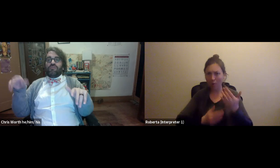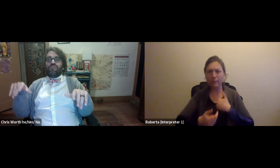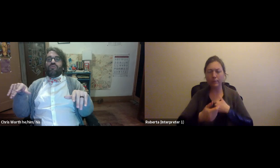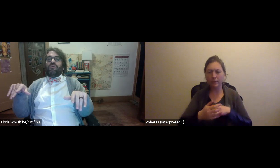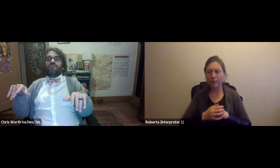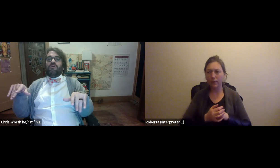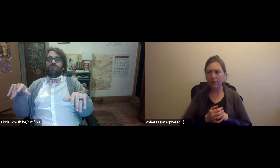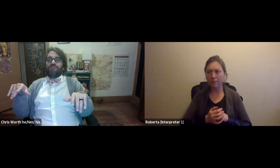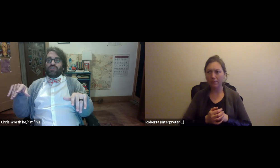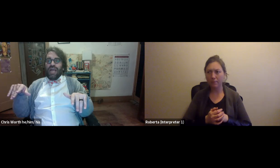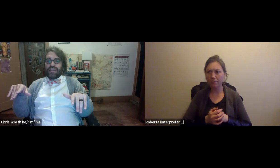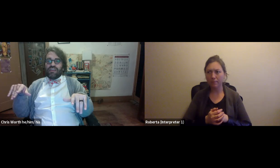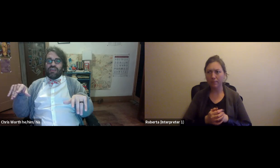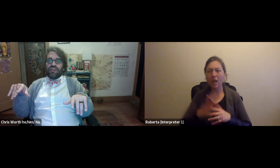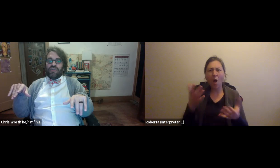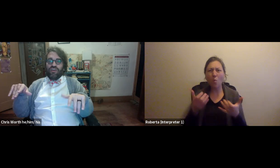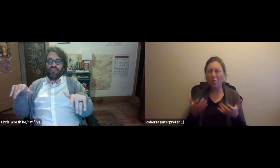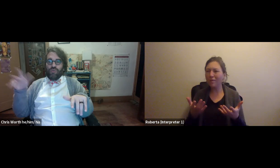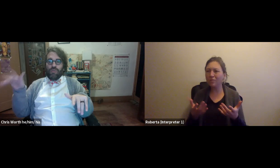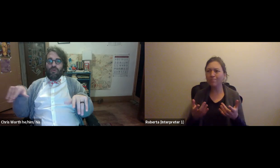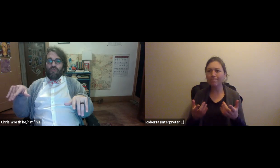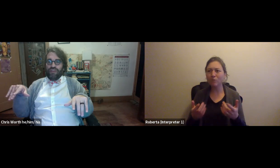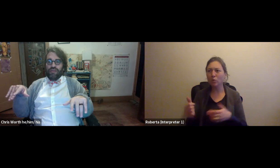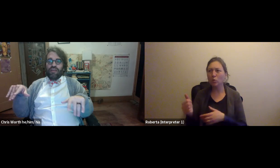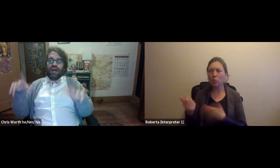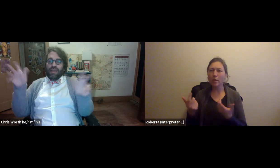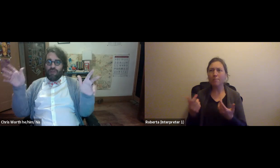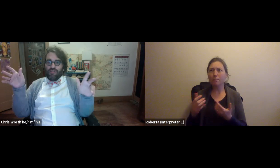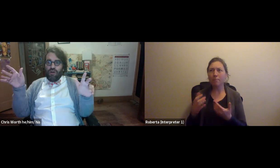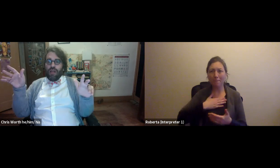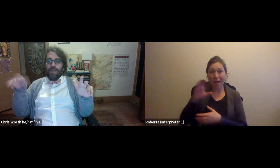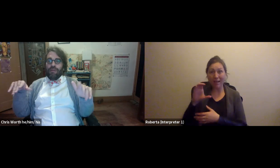to reject the cerebral palsy. I didn't want to talk about it,